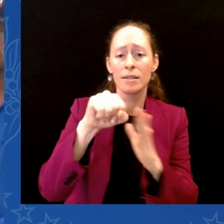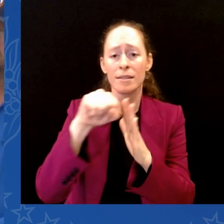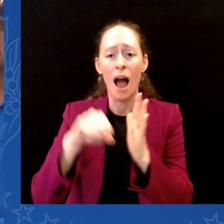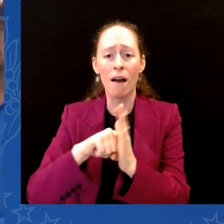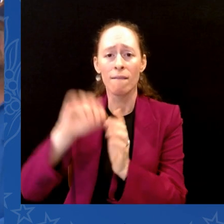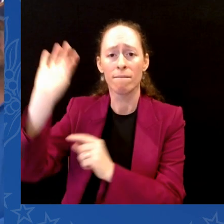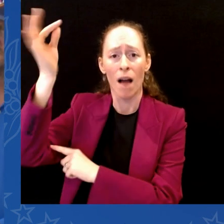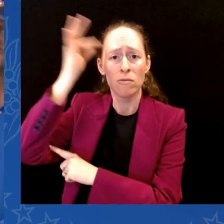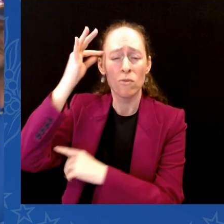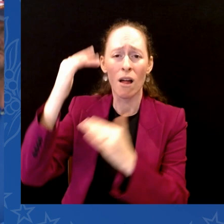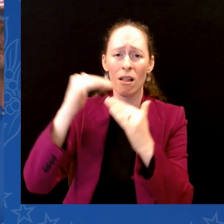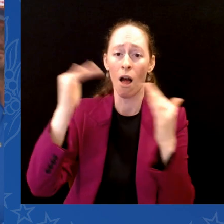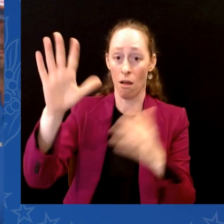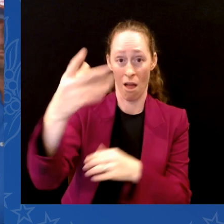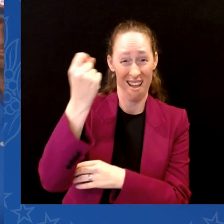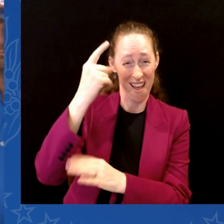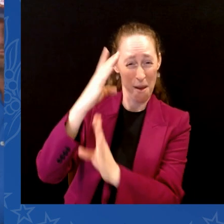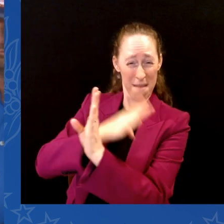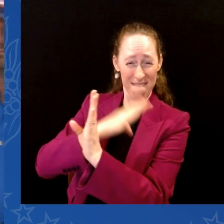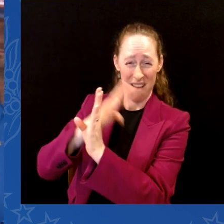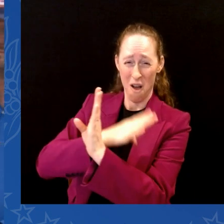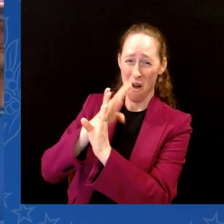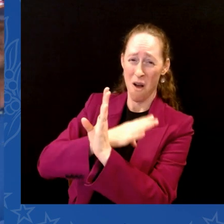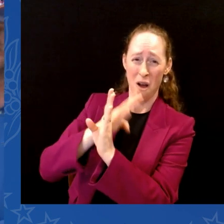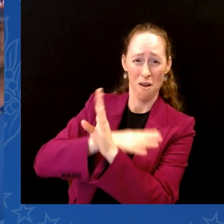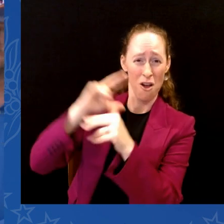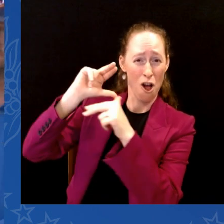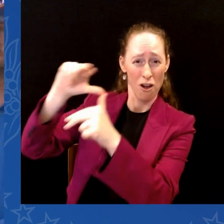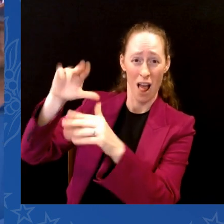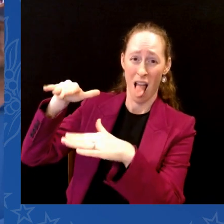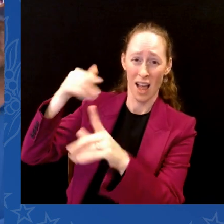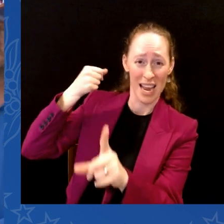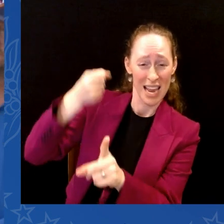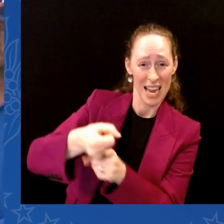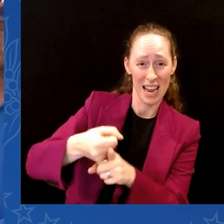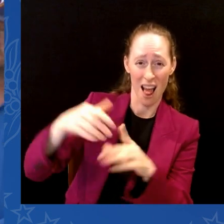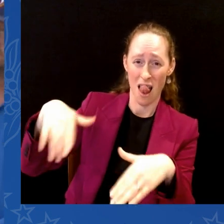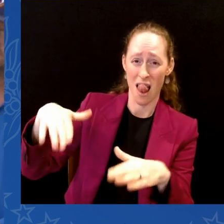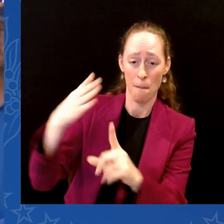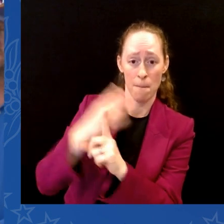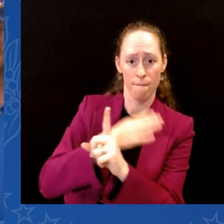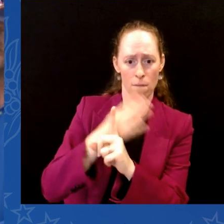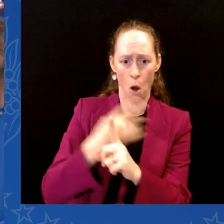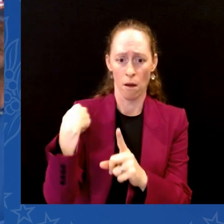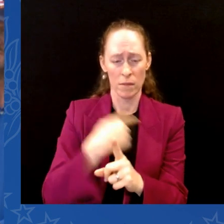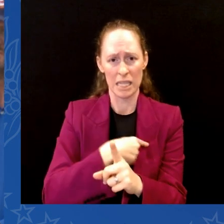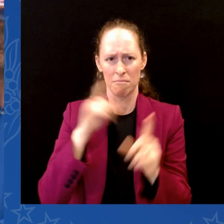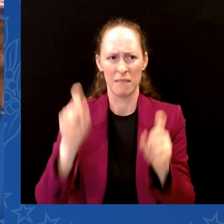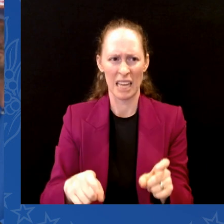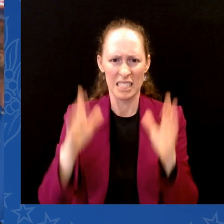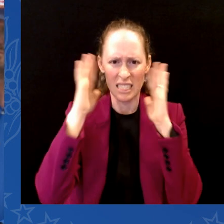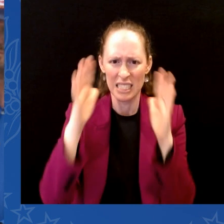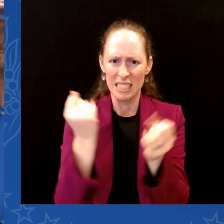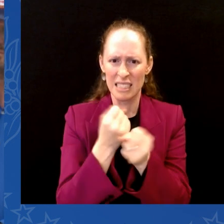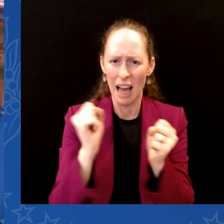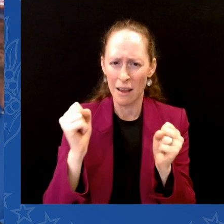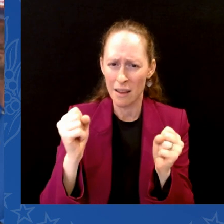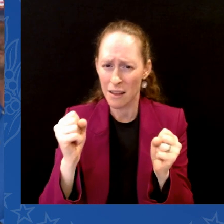At the request of the governor, I signed an emergency declaration. Let's see if this thing works. Is this one working? (The President switches microphones.)